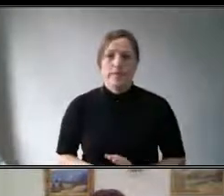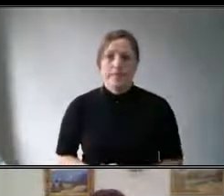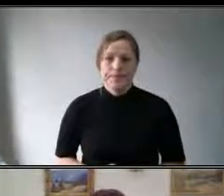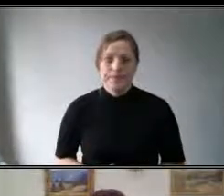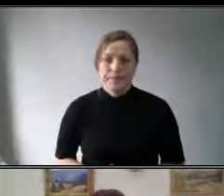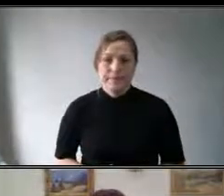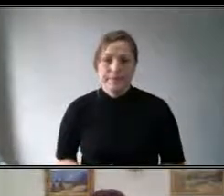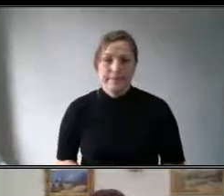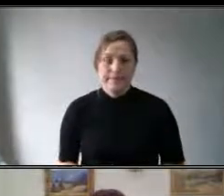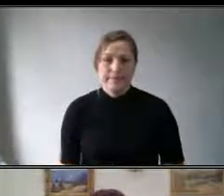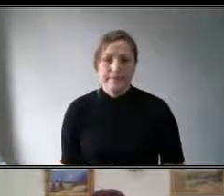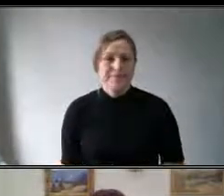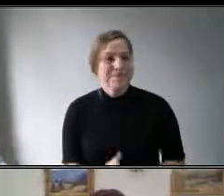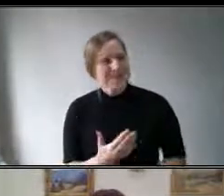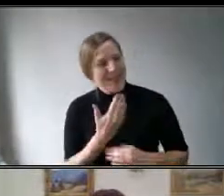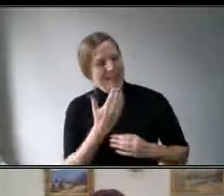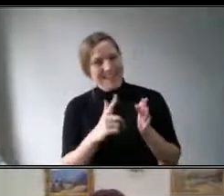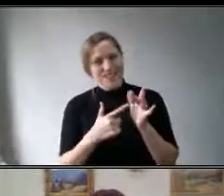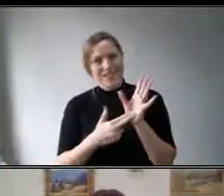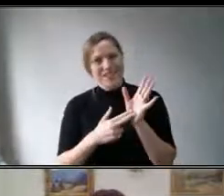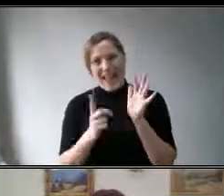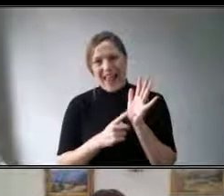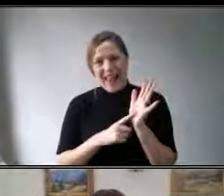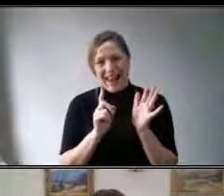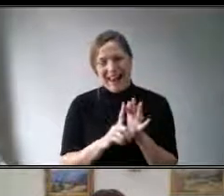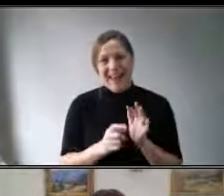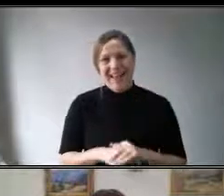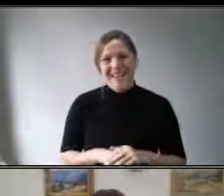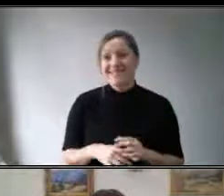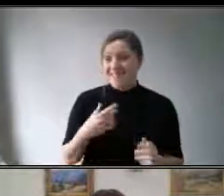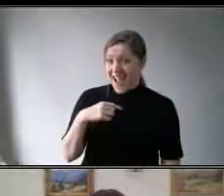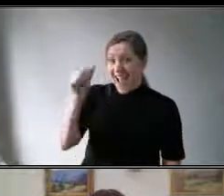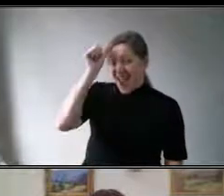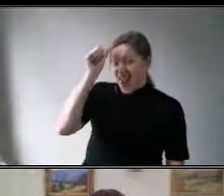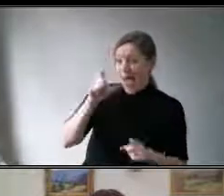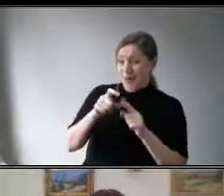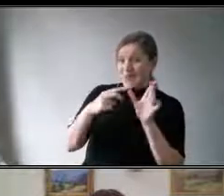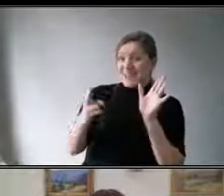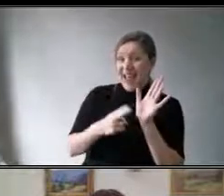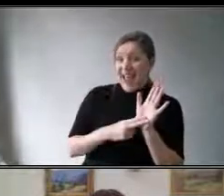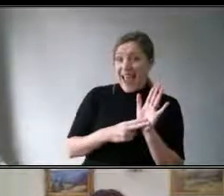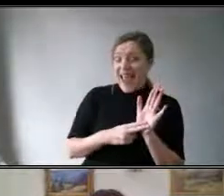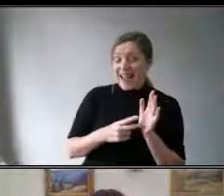thanks so much janelle and knowing dan graham as i know a number of us do i know how highly